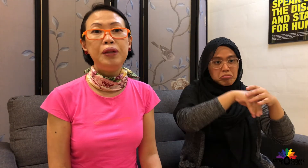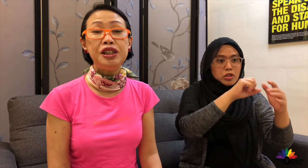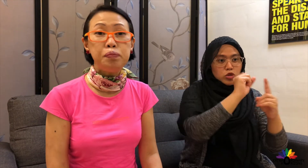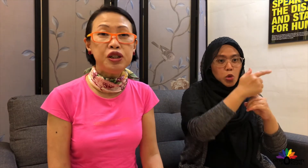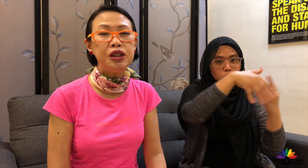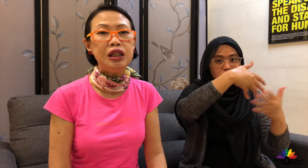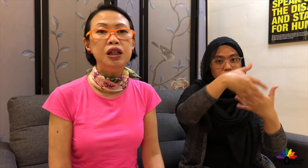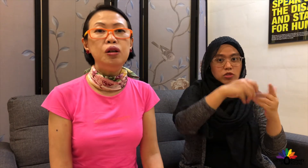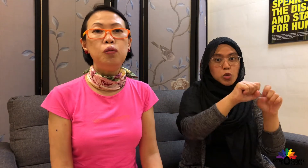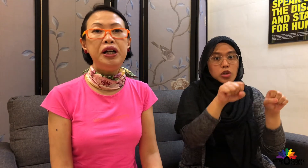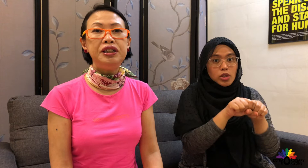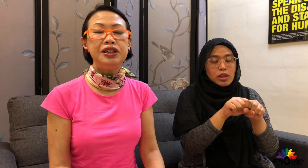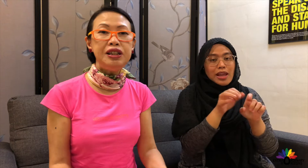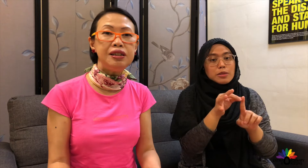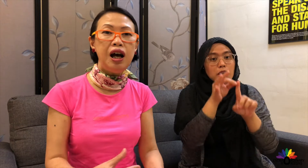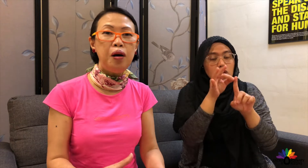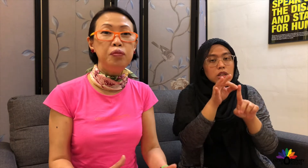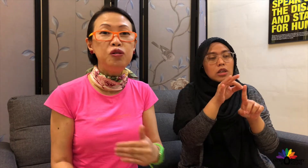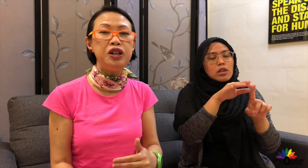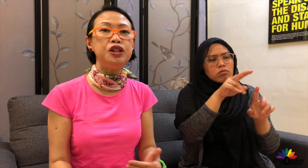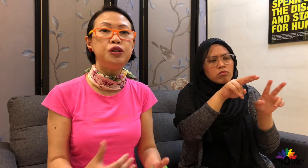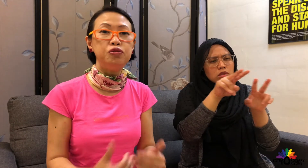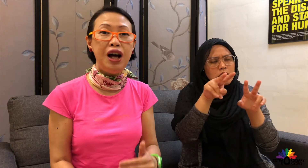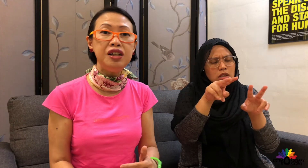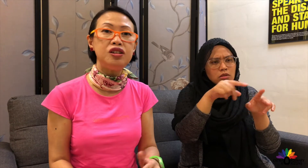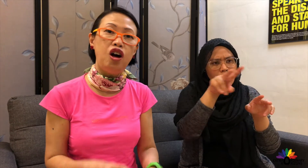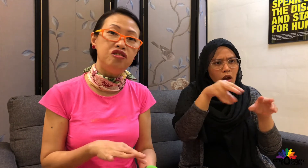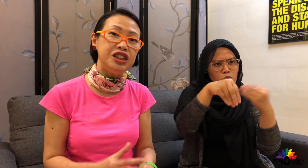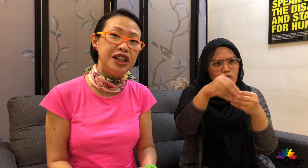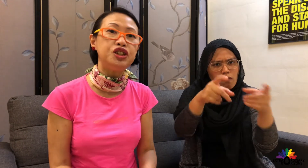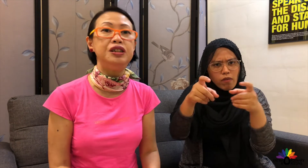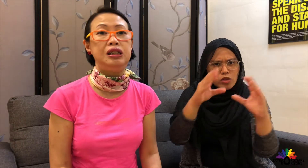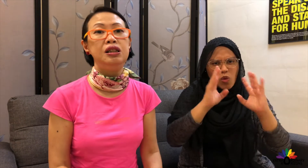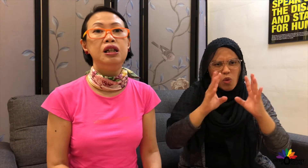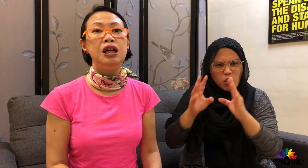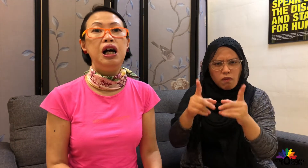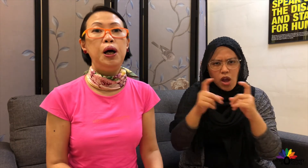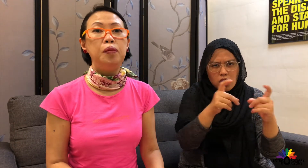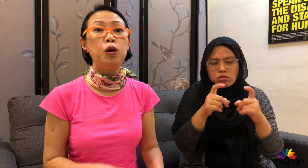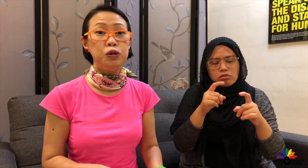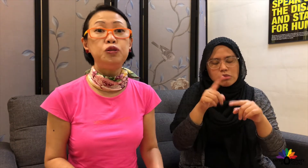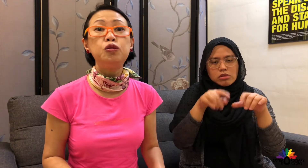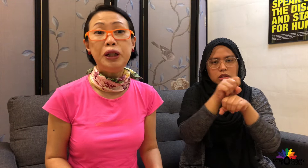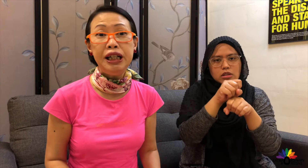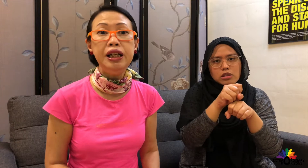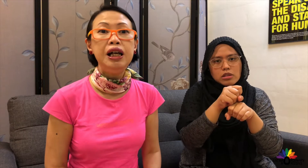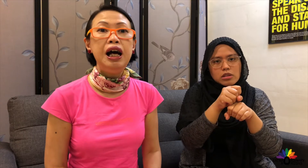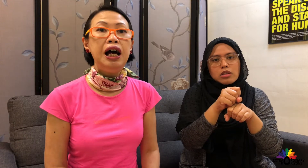especially when things are moving too fast, conversations go too quickly,